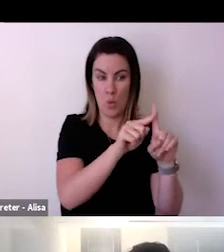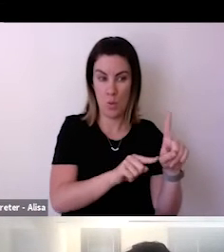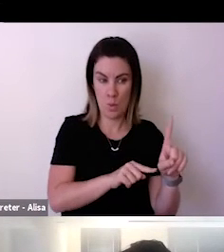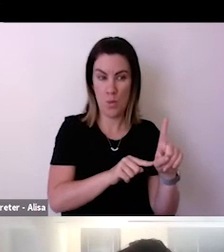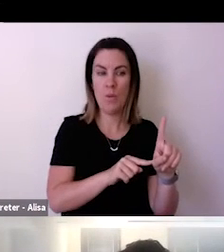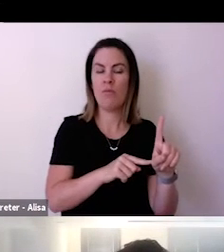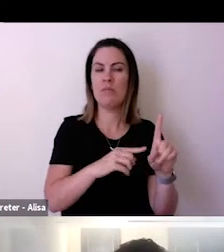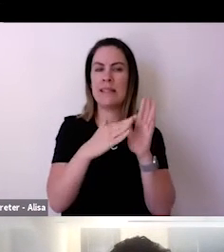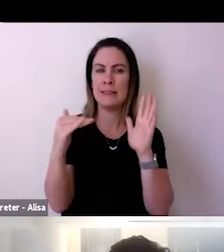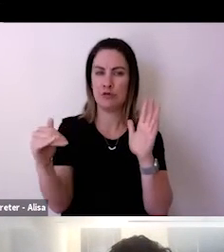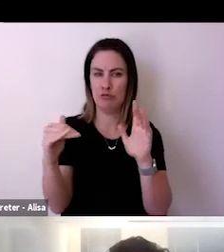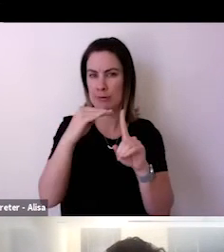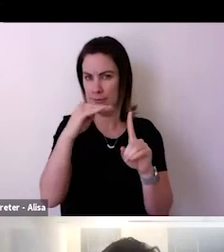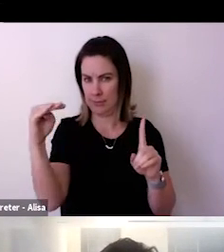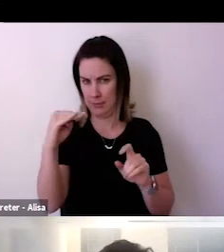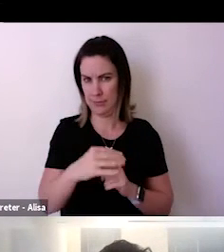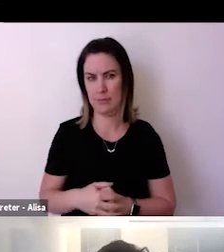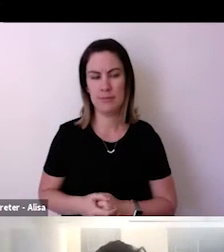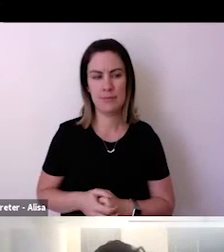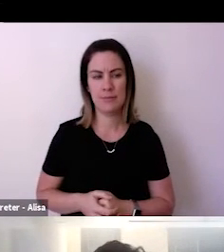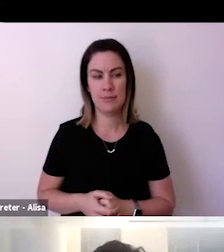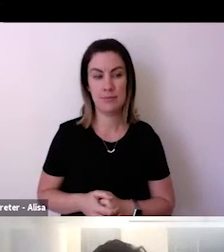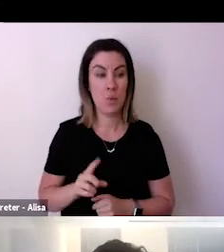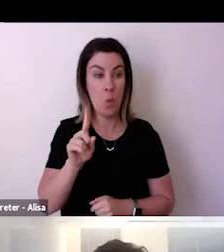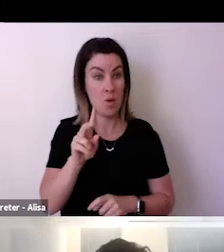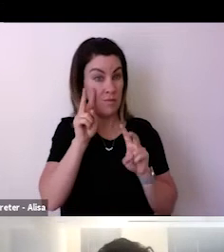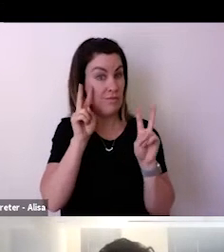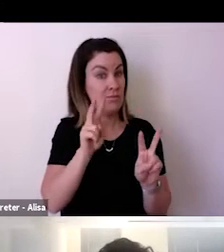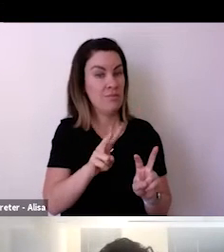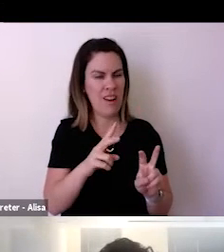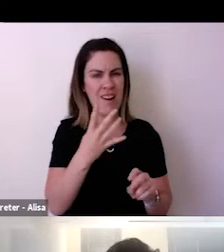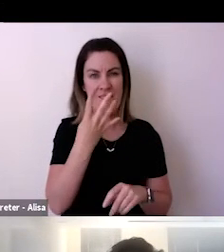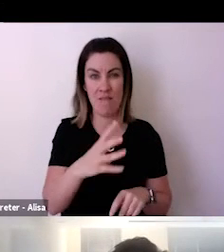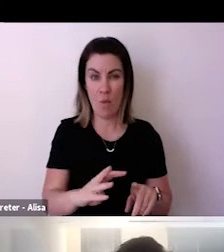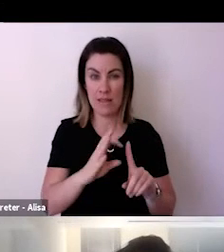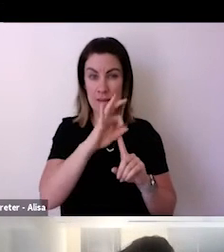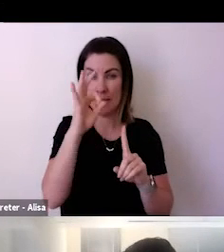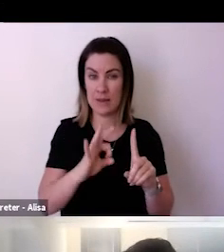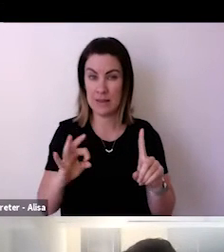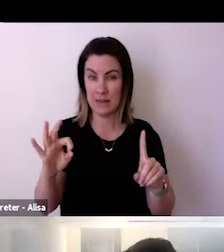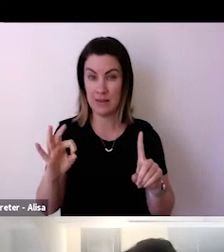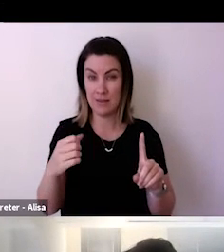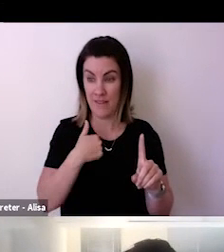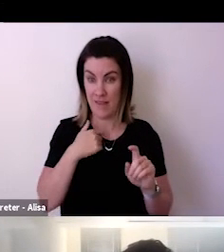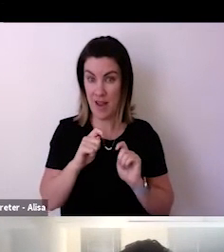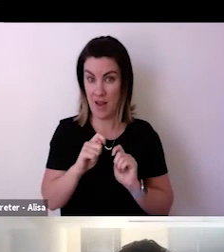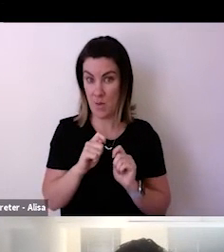and the peace to draw your attention to is 40 percent of our alumni surveyed from the bachelor of fine arts